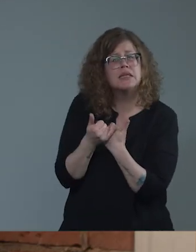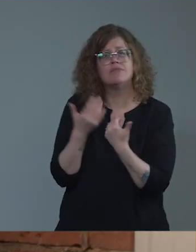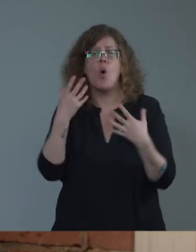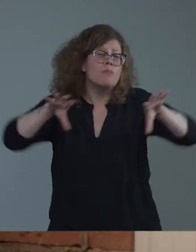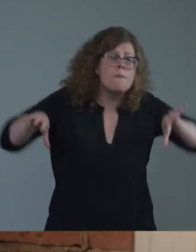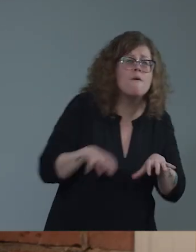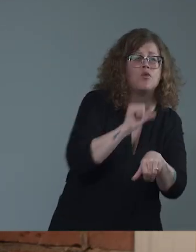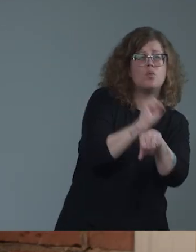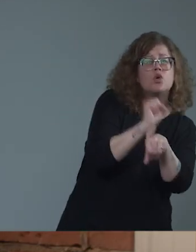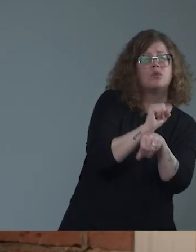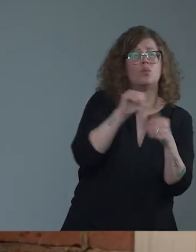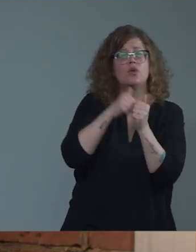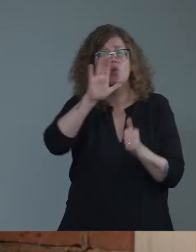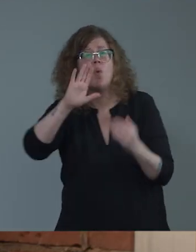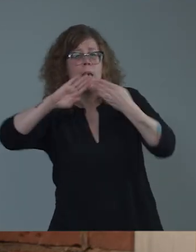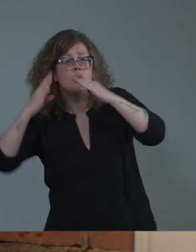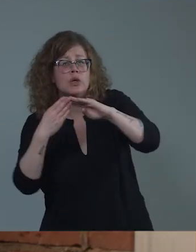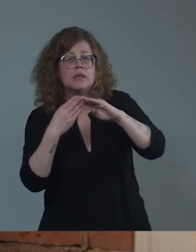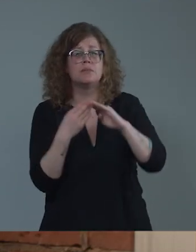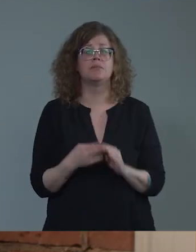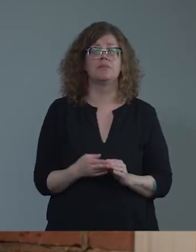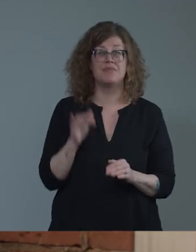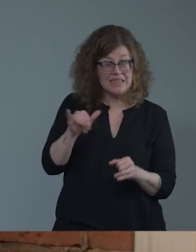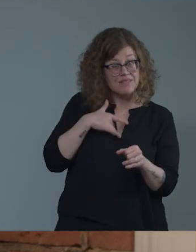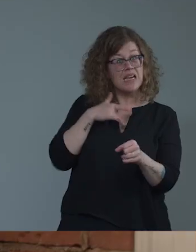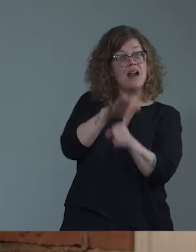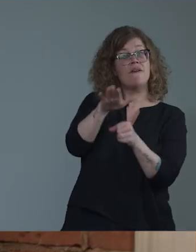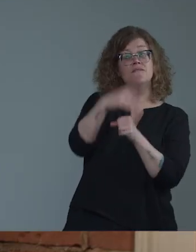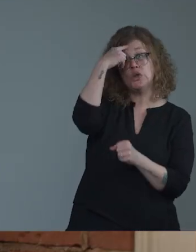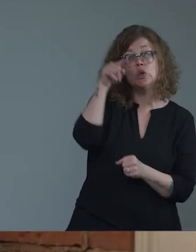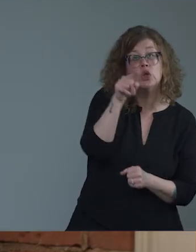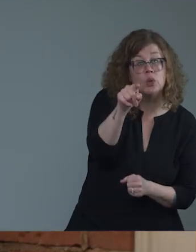artwork? What does that permanent artwork need to look like? How long does it need to last?